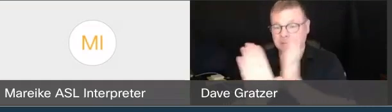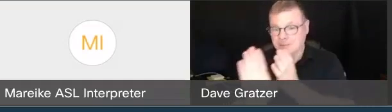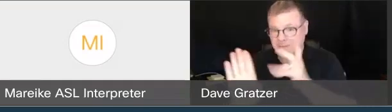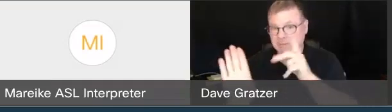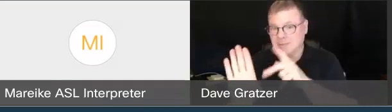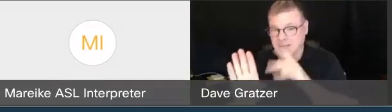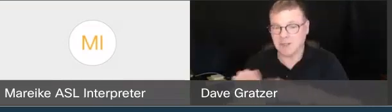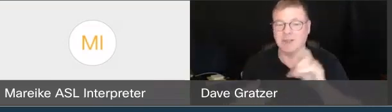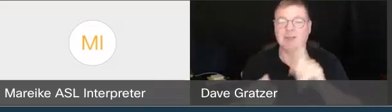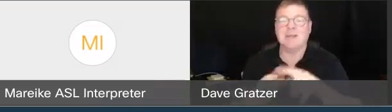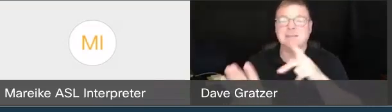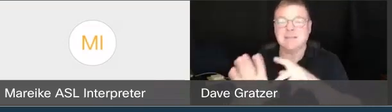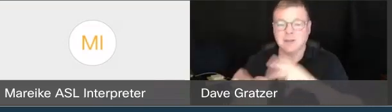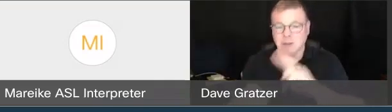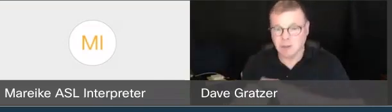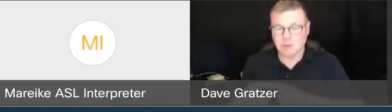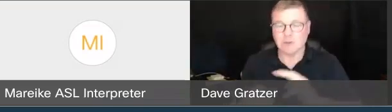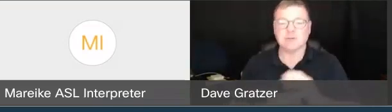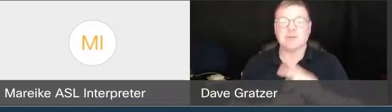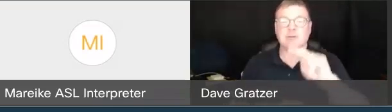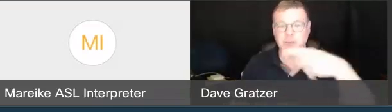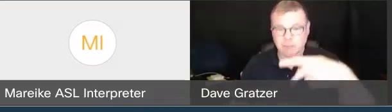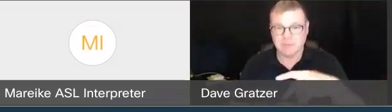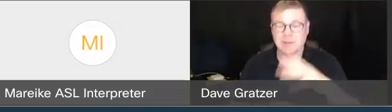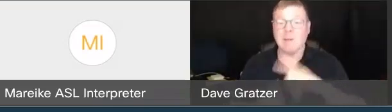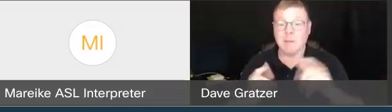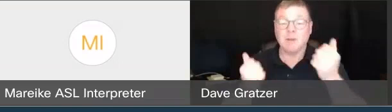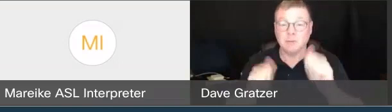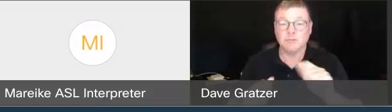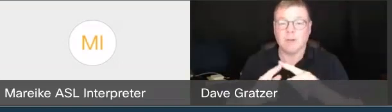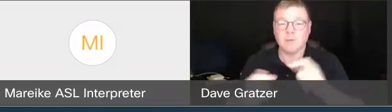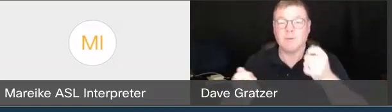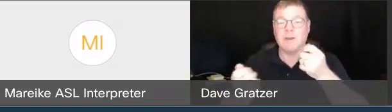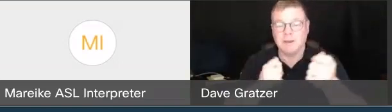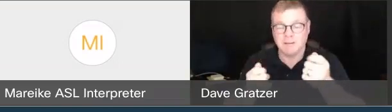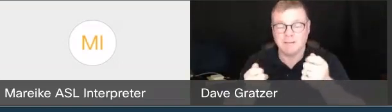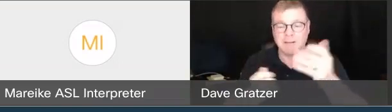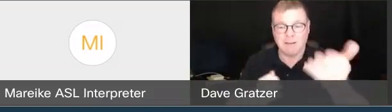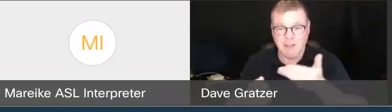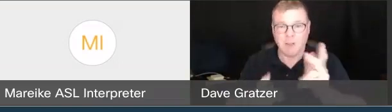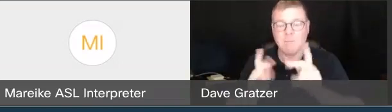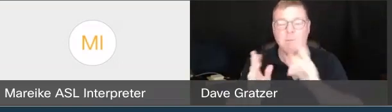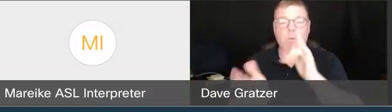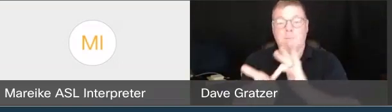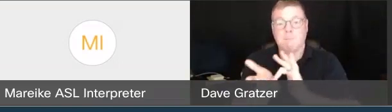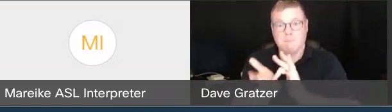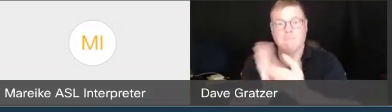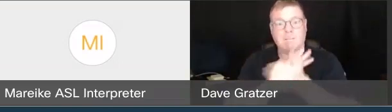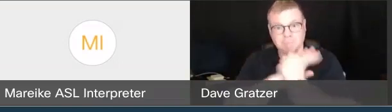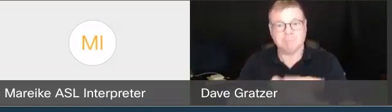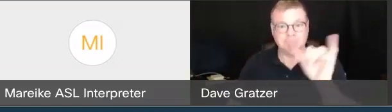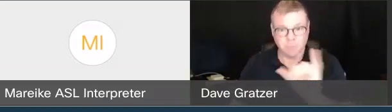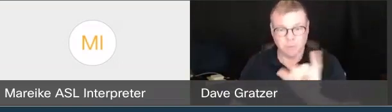practitioners. We really try to hire people who are medically quite competent as well. The nurses,